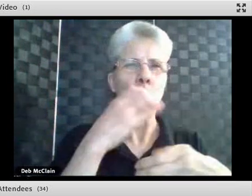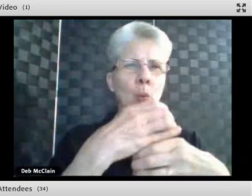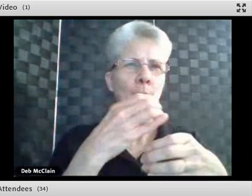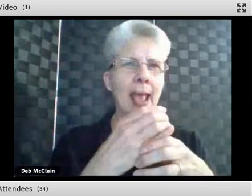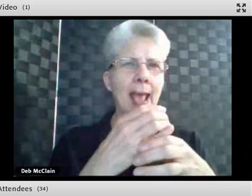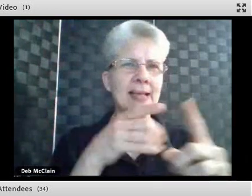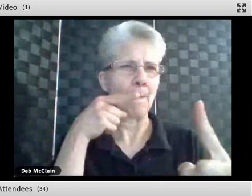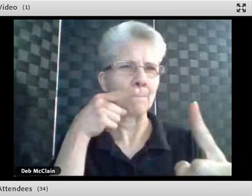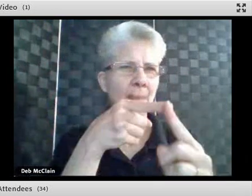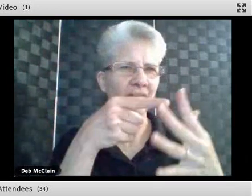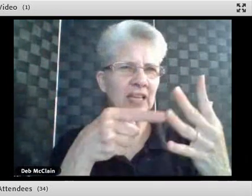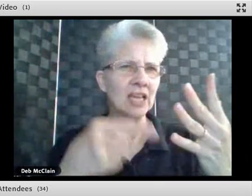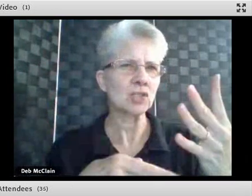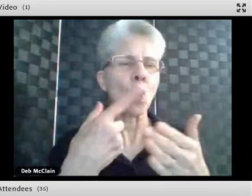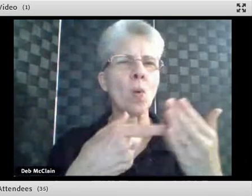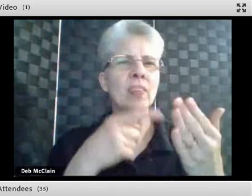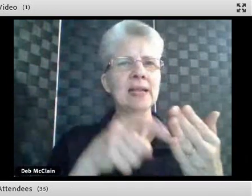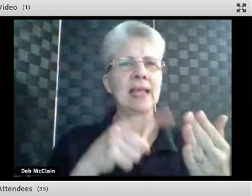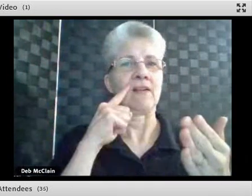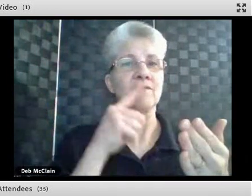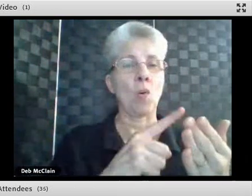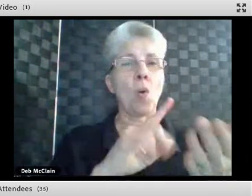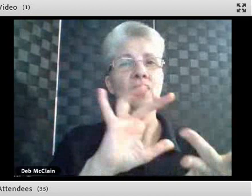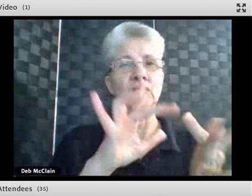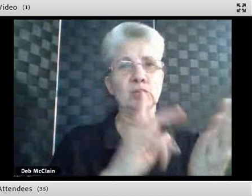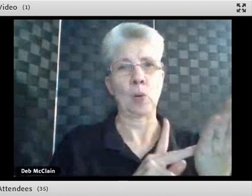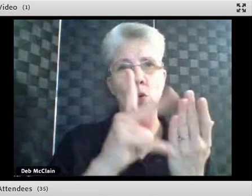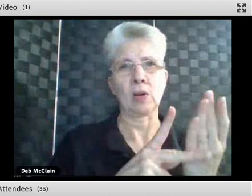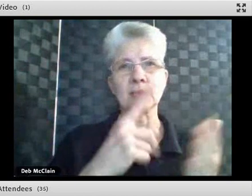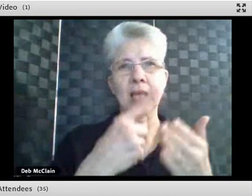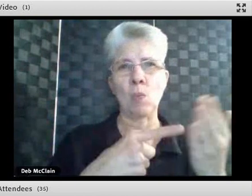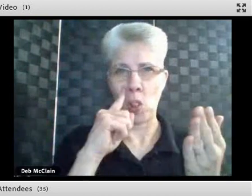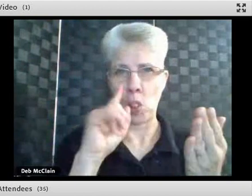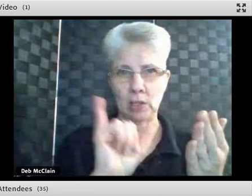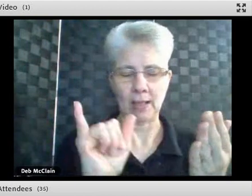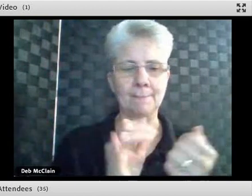for what their digital preservation programs are going to look like.